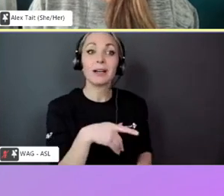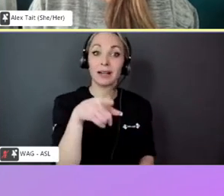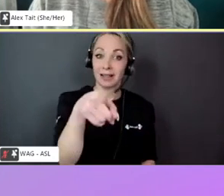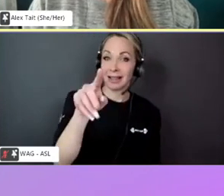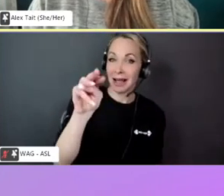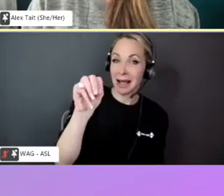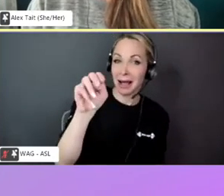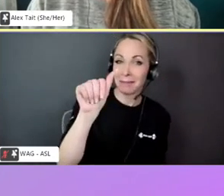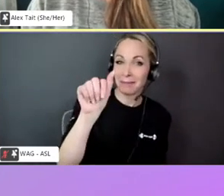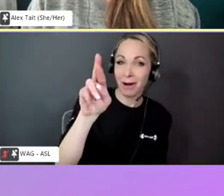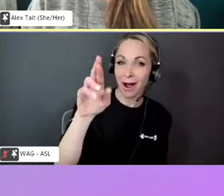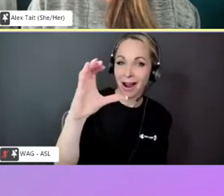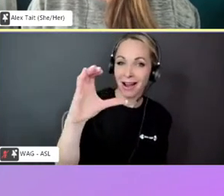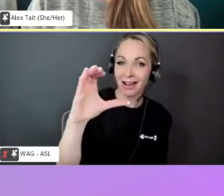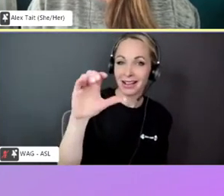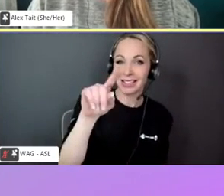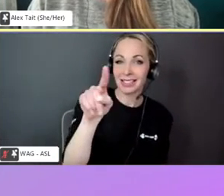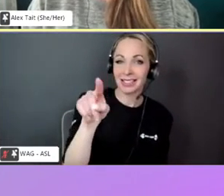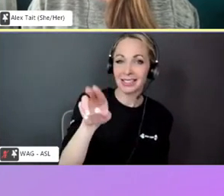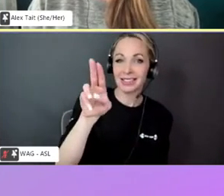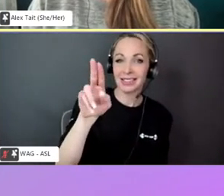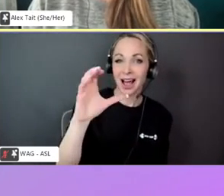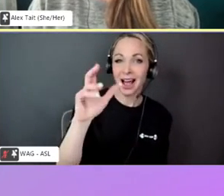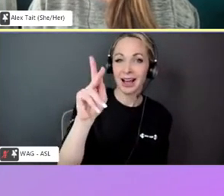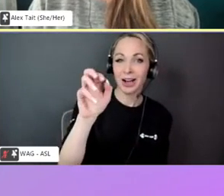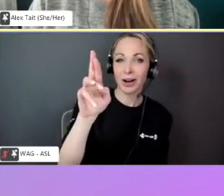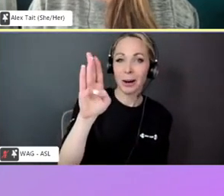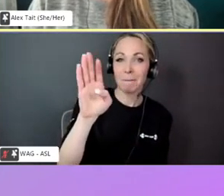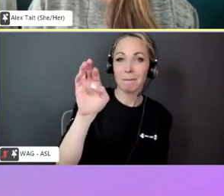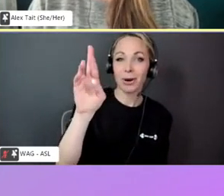image of mark Zuckerberg making it very pouty frowny